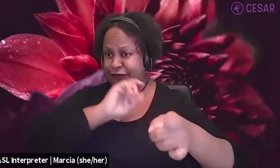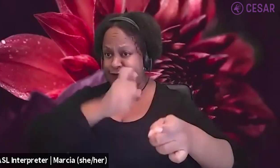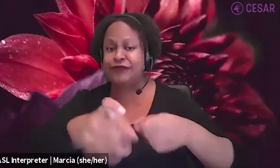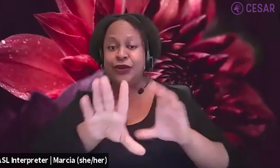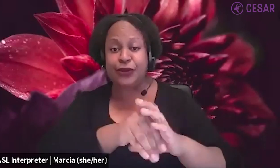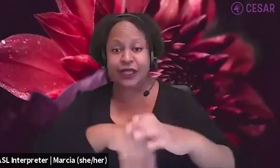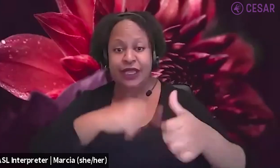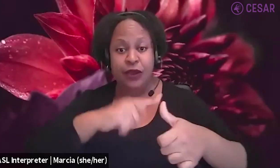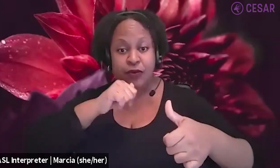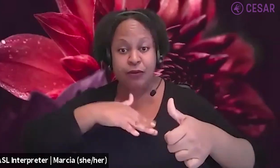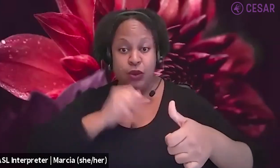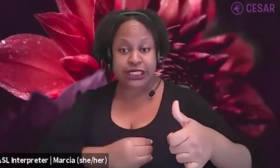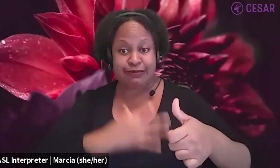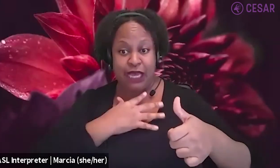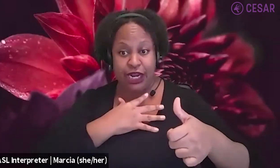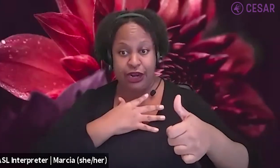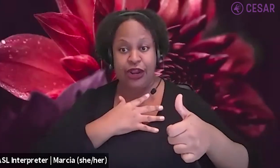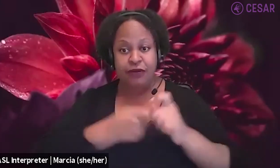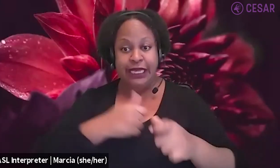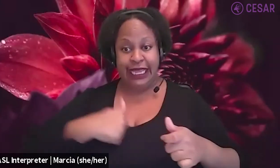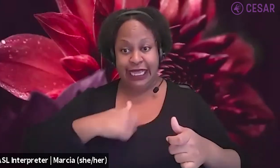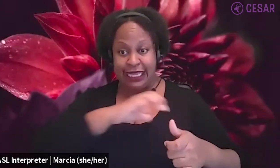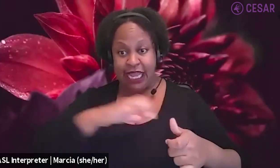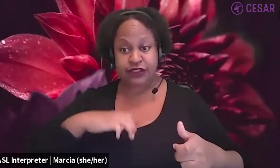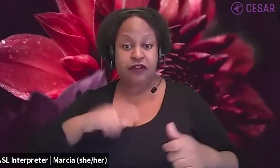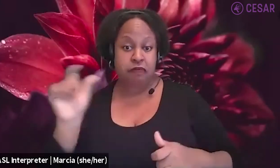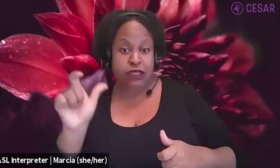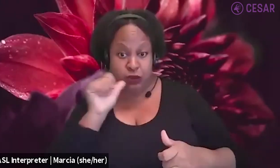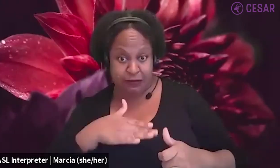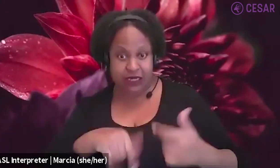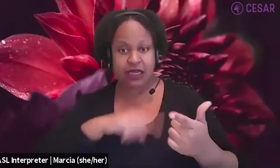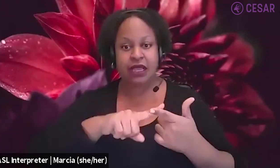Women Who Inspires Award from the Canadian council of Muslim women, Distinguished Service